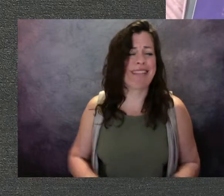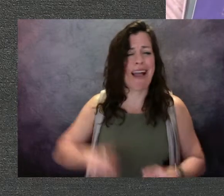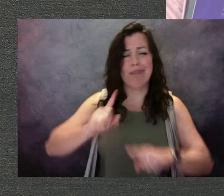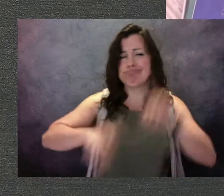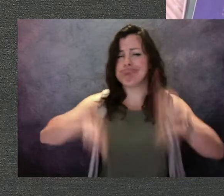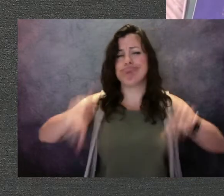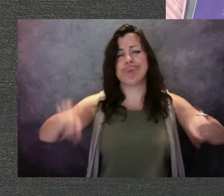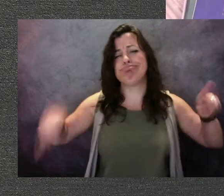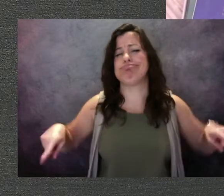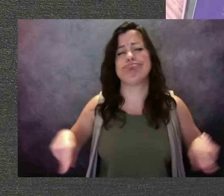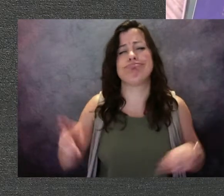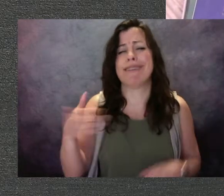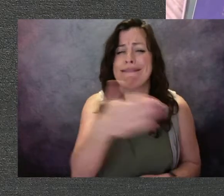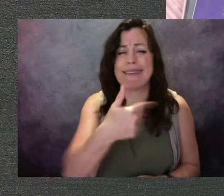any kind of fish.